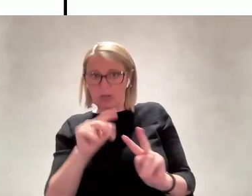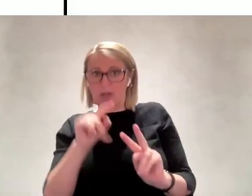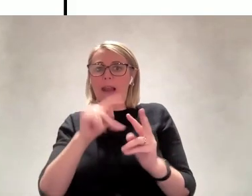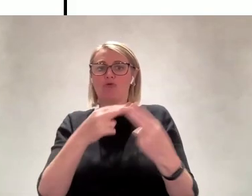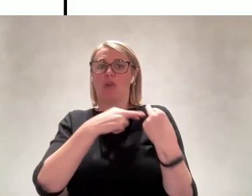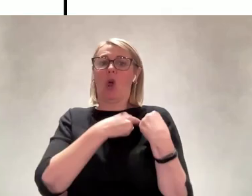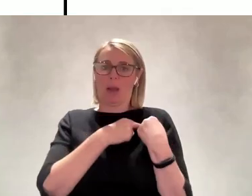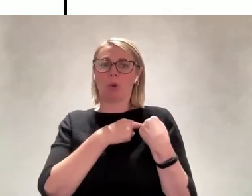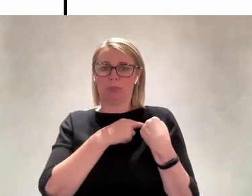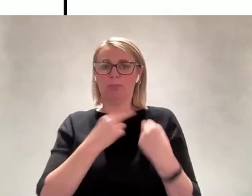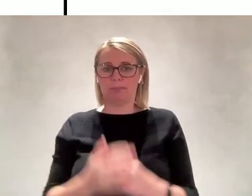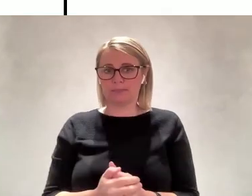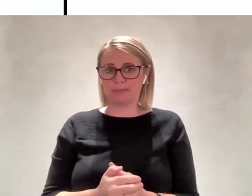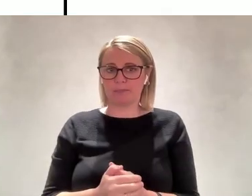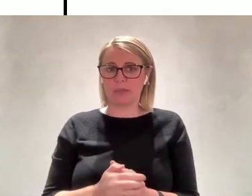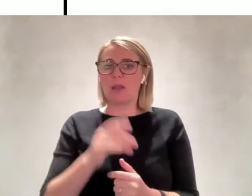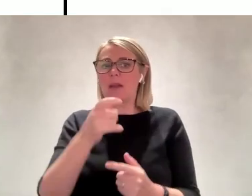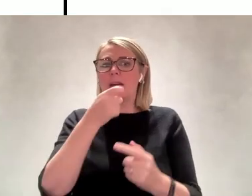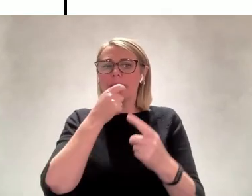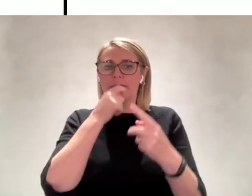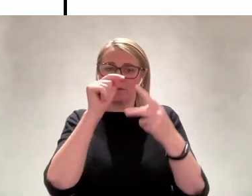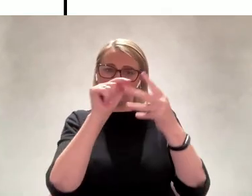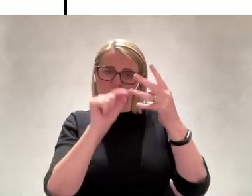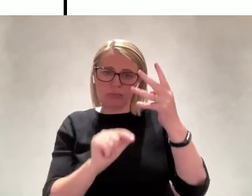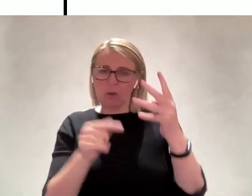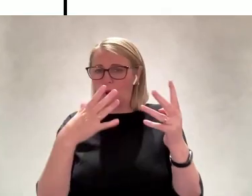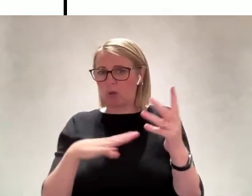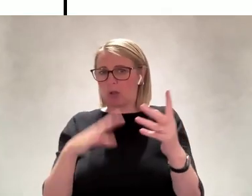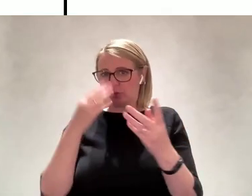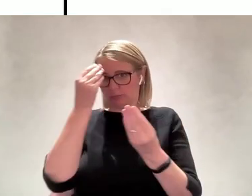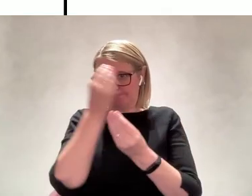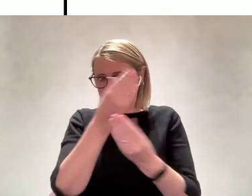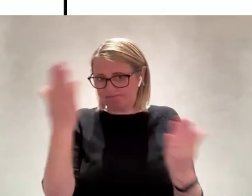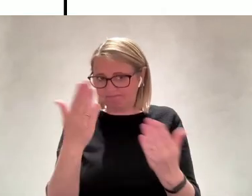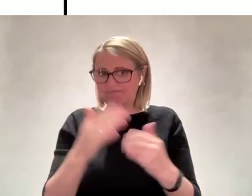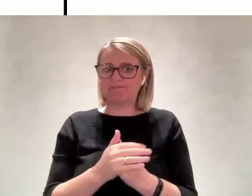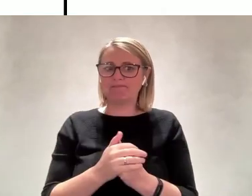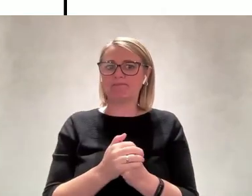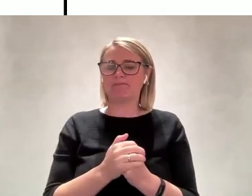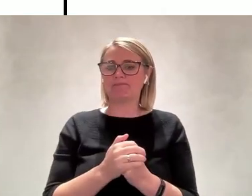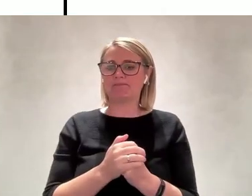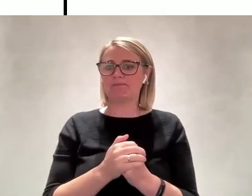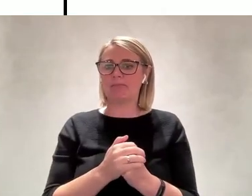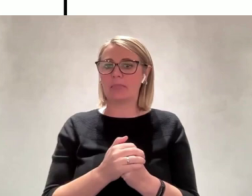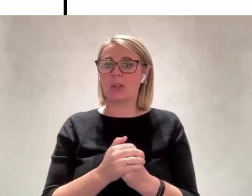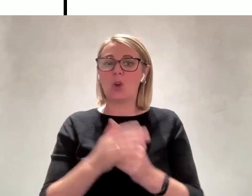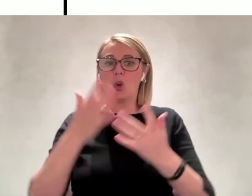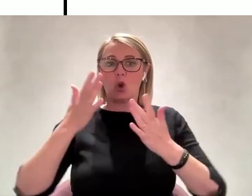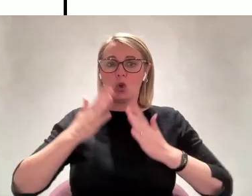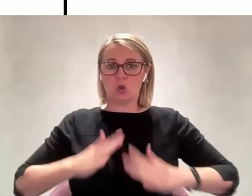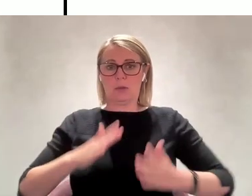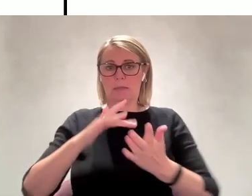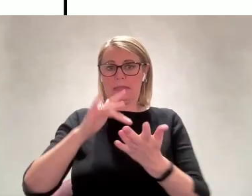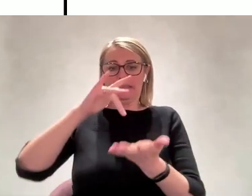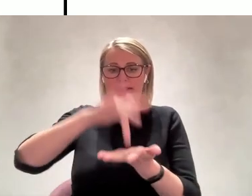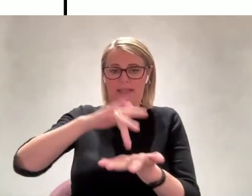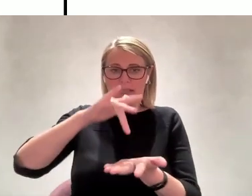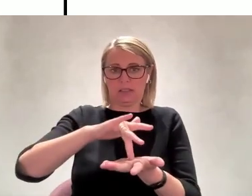A few of the principles I'd particularly like to highlight, given the topic today, human-centred values.